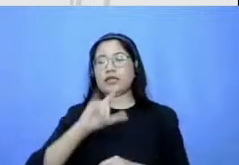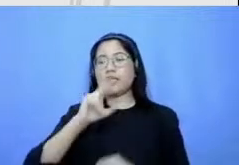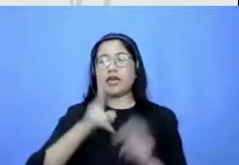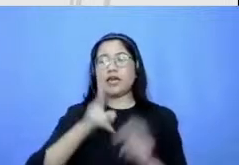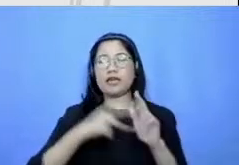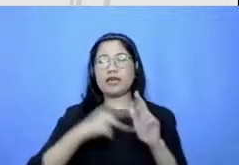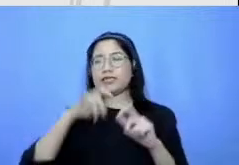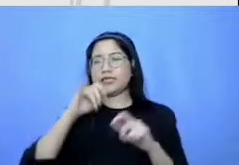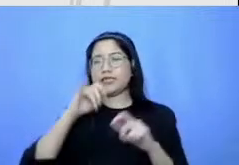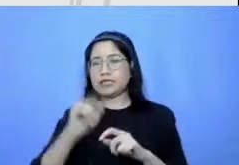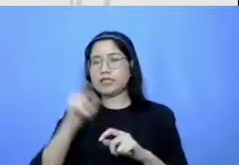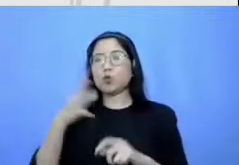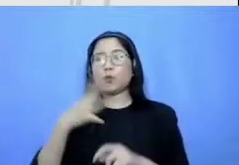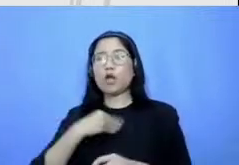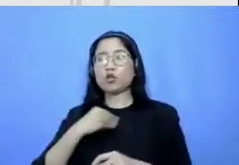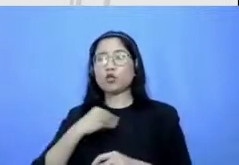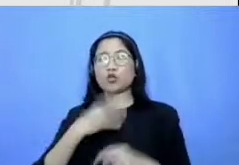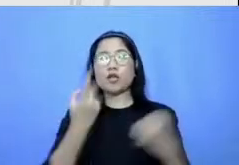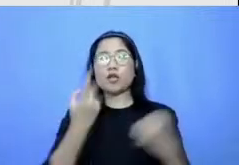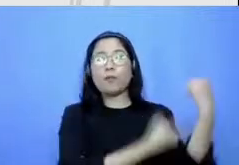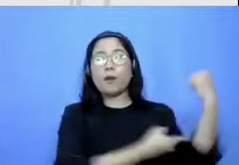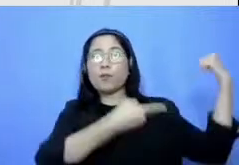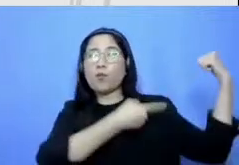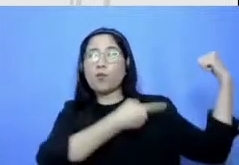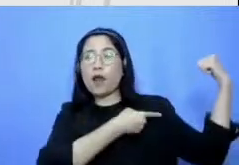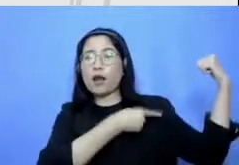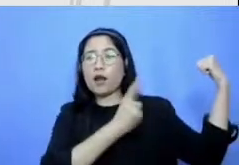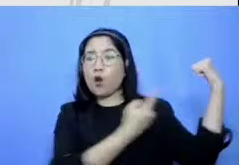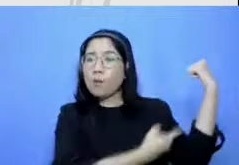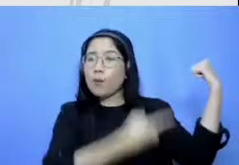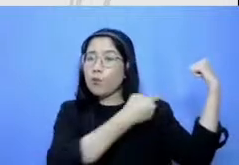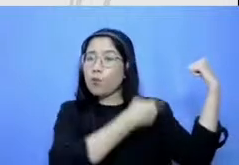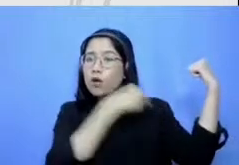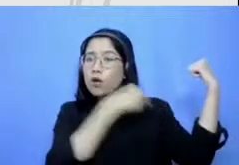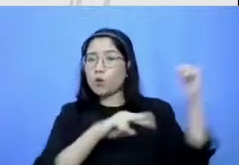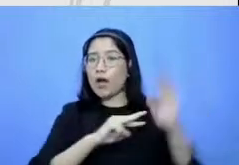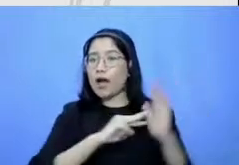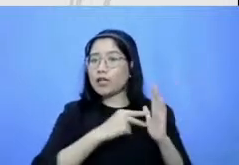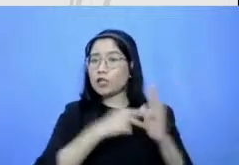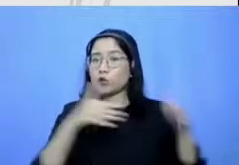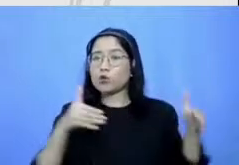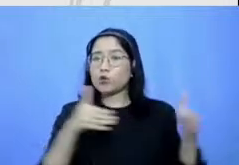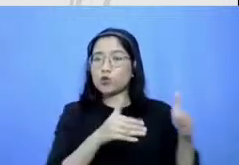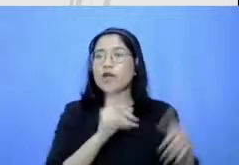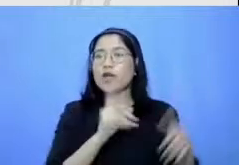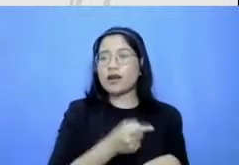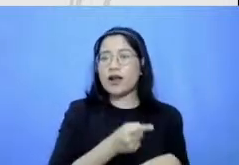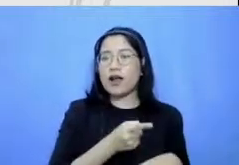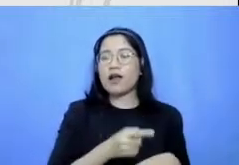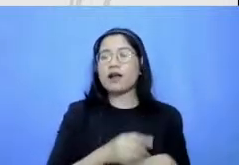psychology says that power has a special meaning when one construction cology or